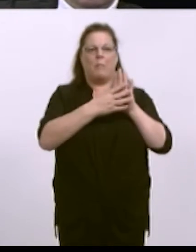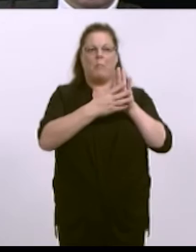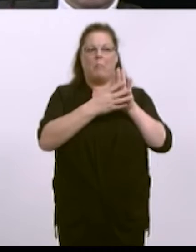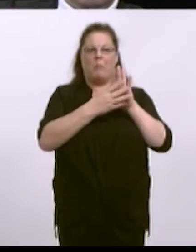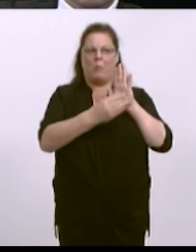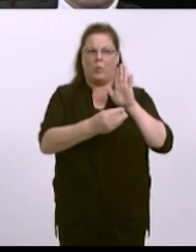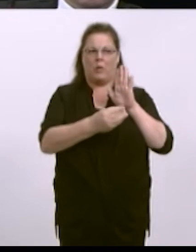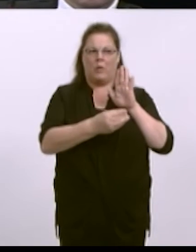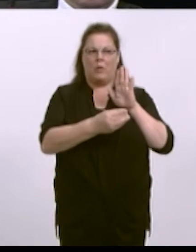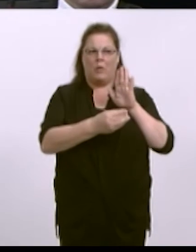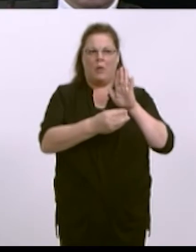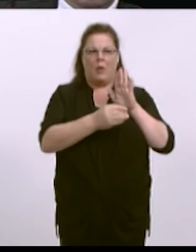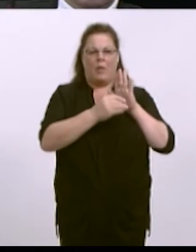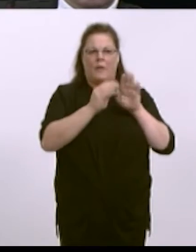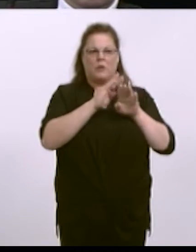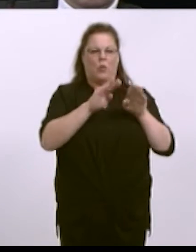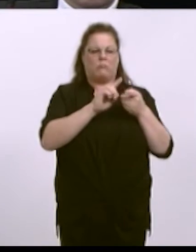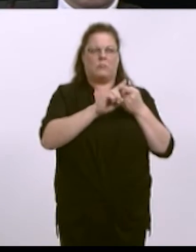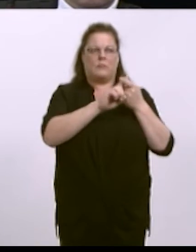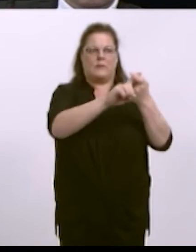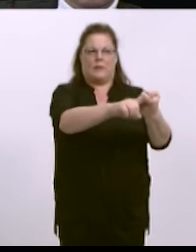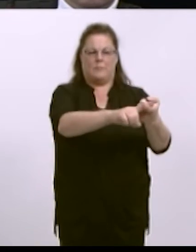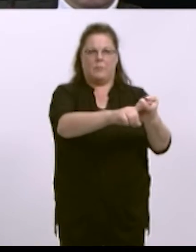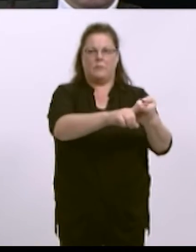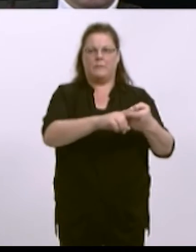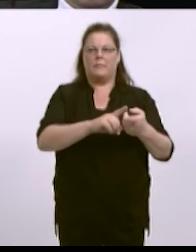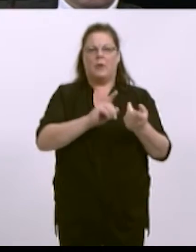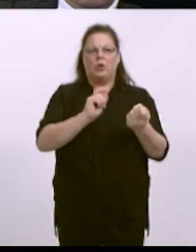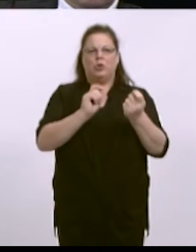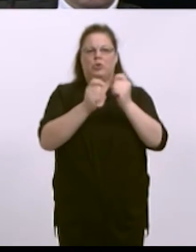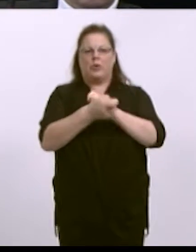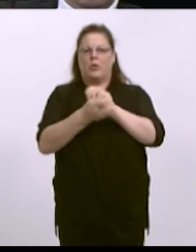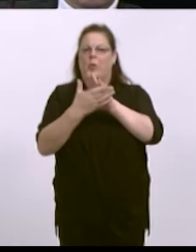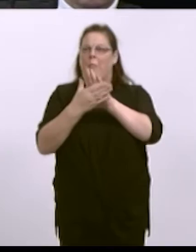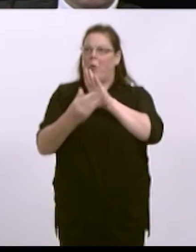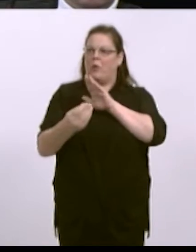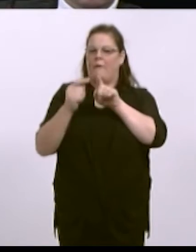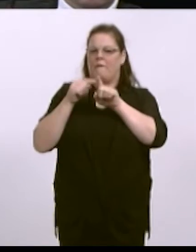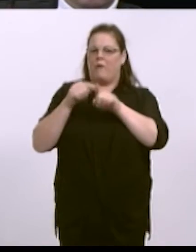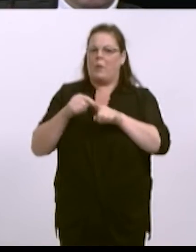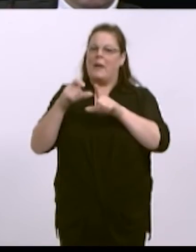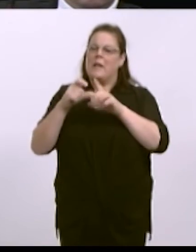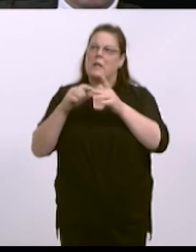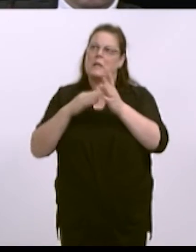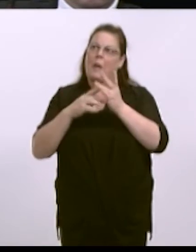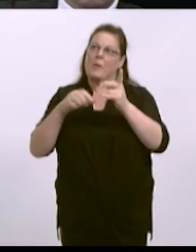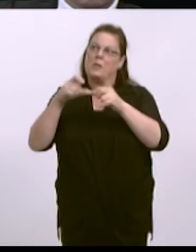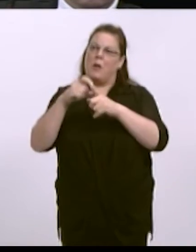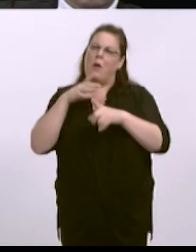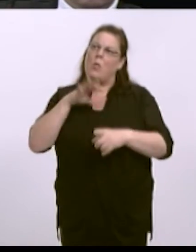a allwch chi gadarnhau a ydyw hiín fwriad gan eich Llywodraeth chi i geisio gwireddu unrhyw arbedion ariannol? Carwyn Jones: Wel, rym ni yn moyn, wrth gwrs,